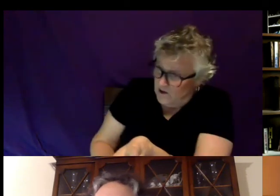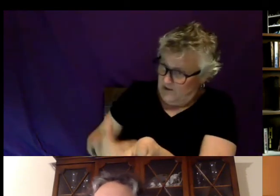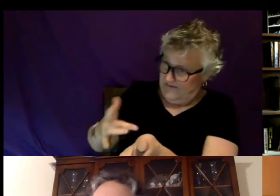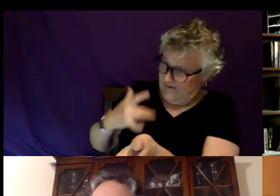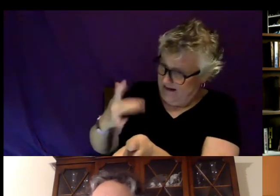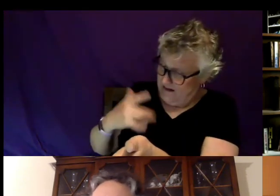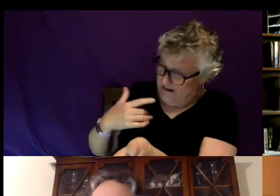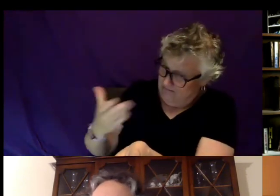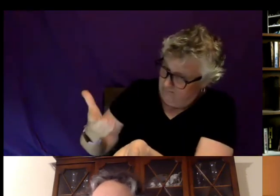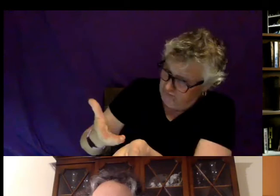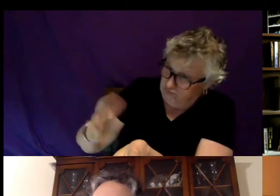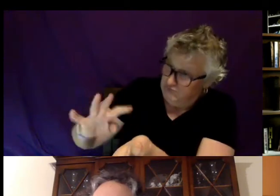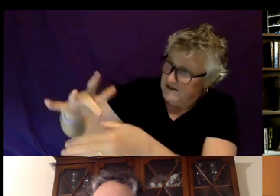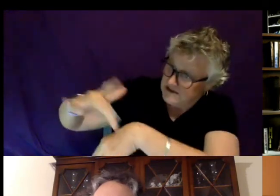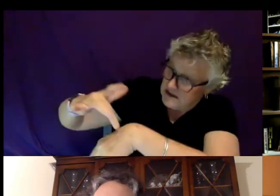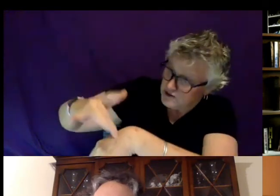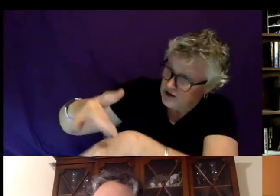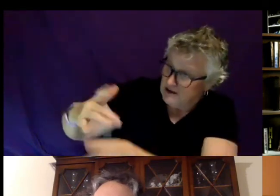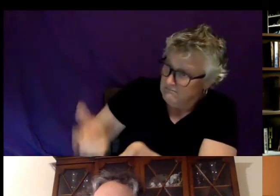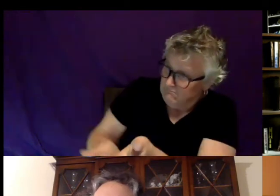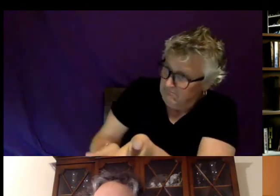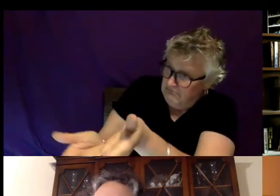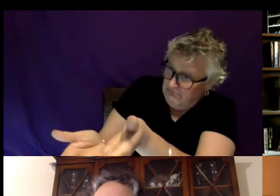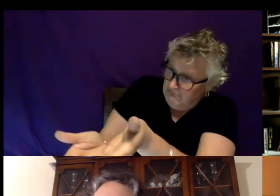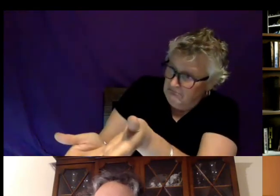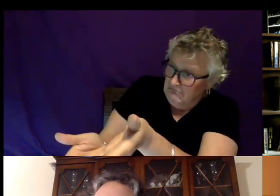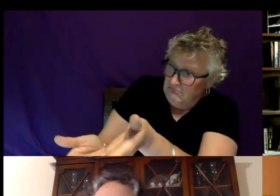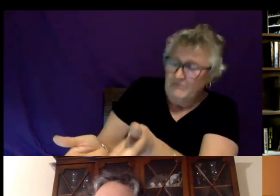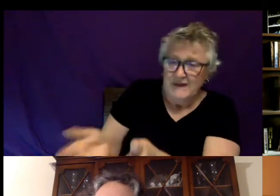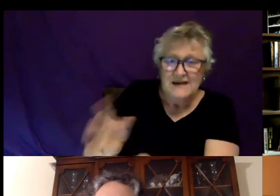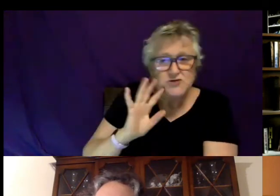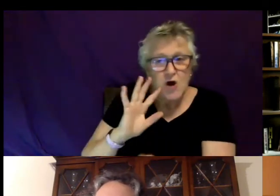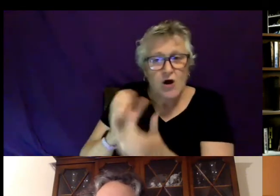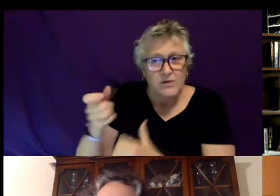Um, but the the parents were I was, just shocked, they were just dragging